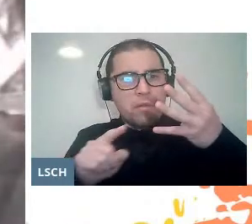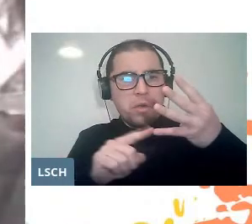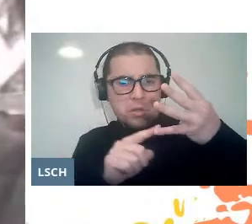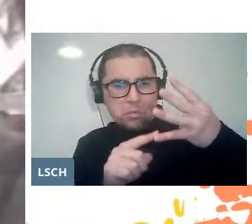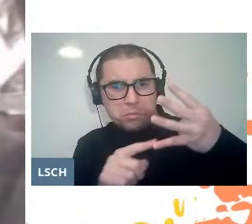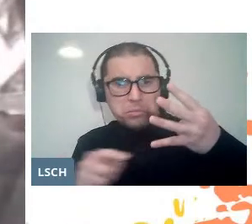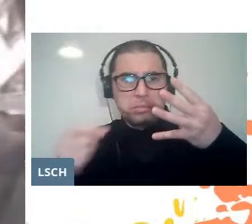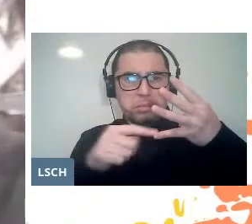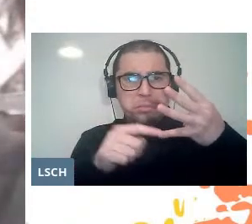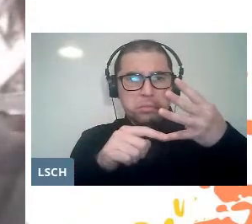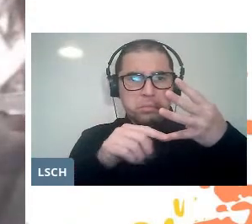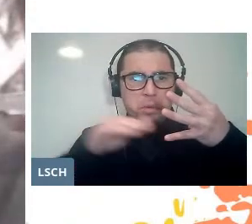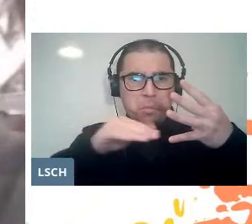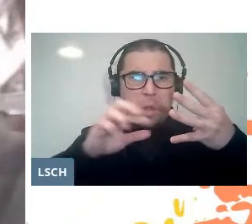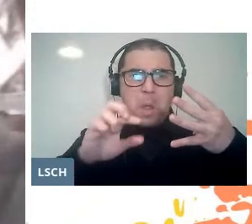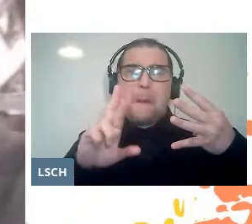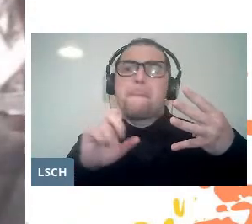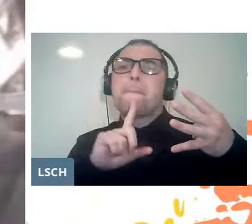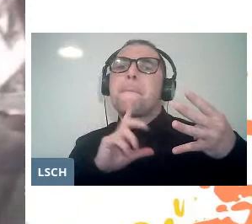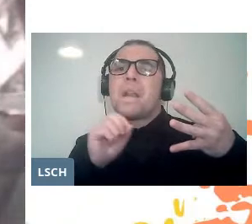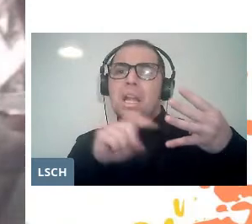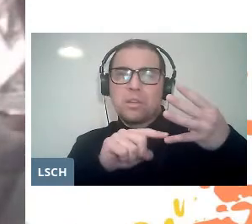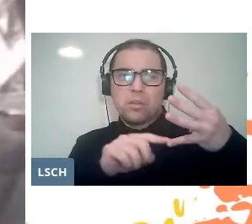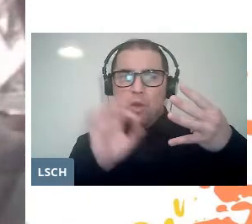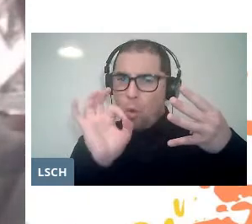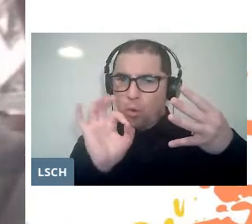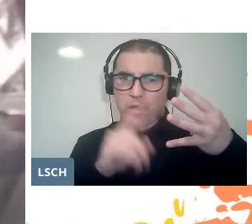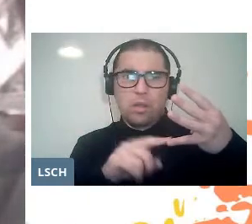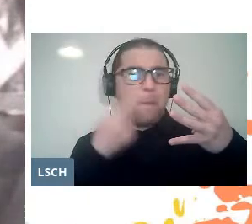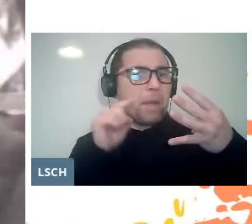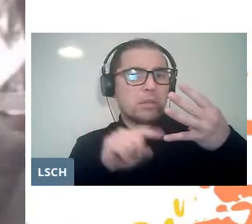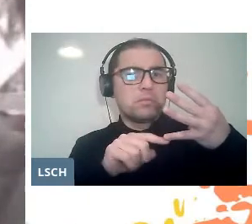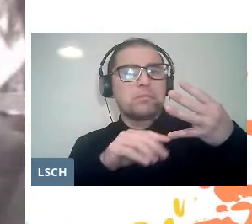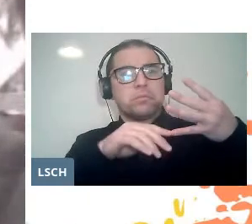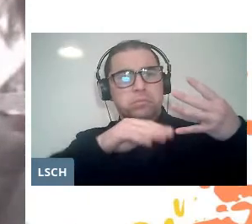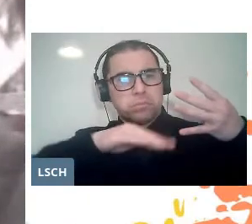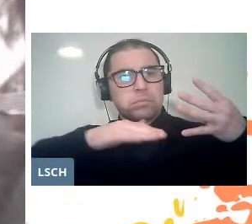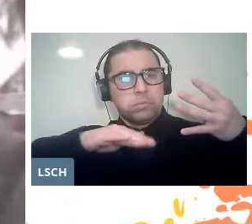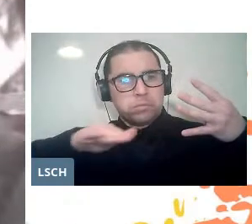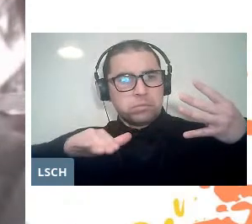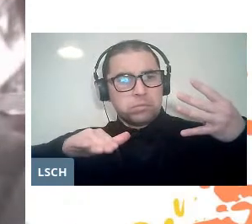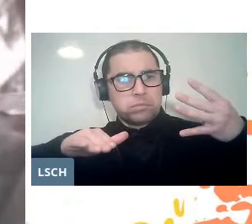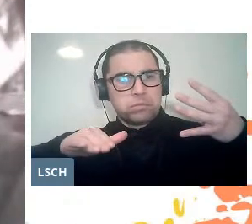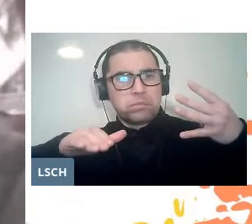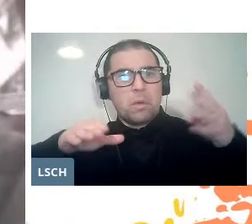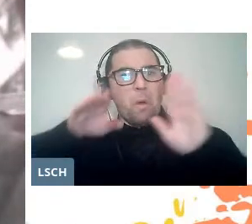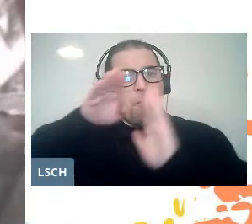which is perfectly for the time. However, it will end with an adage.